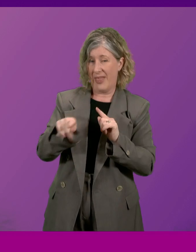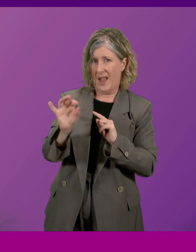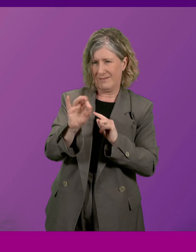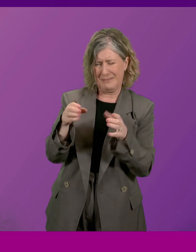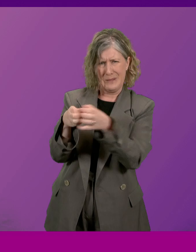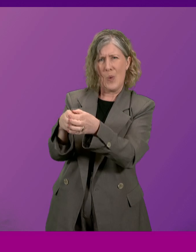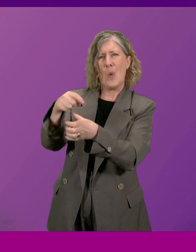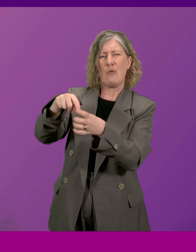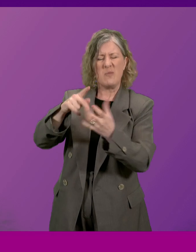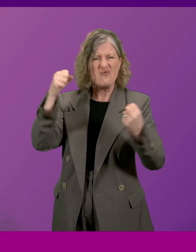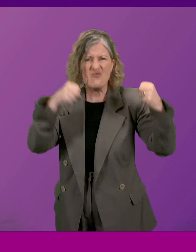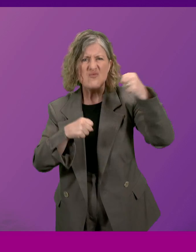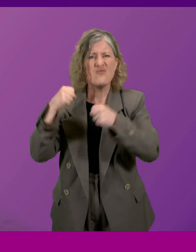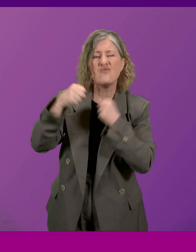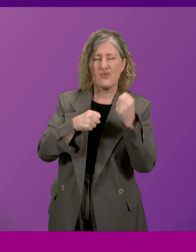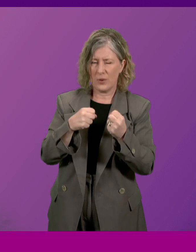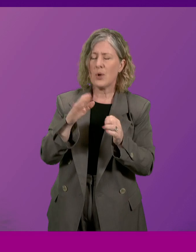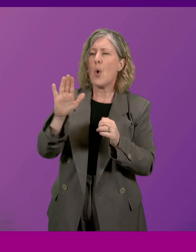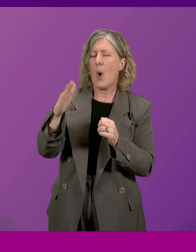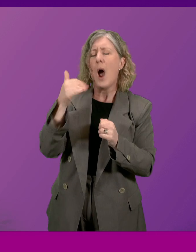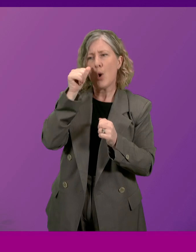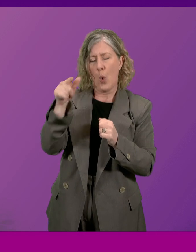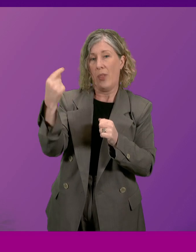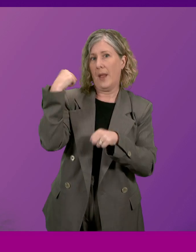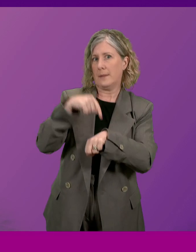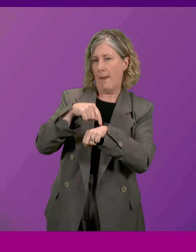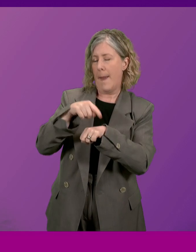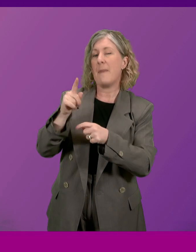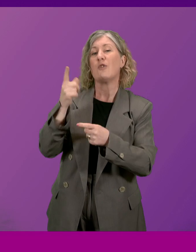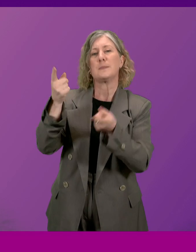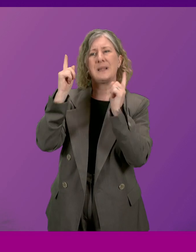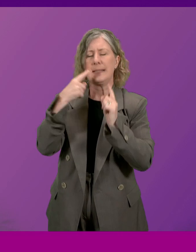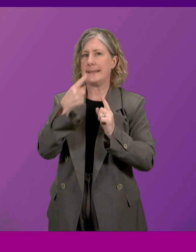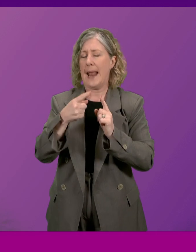First, I agree with the First Minister when, in response to that, he said that clubs have a role